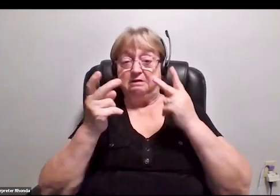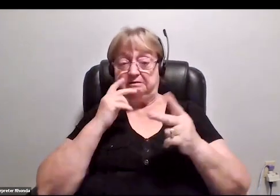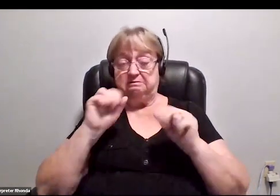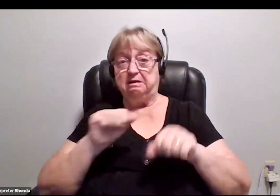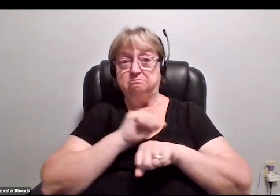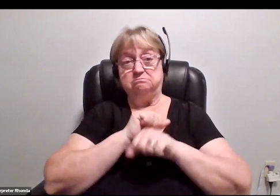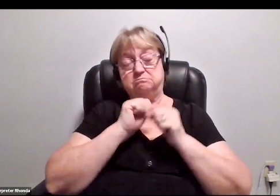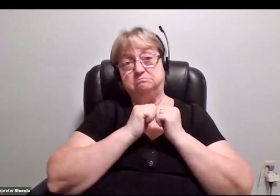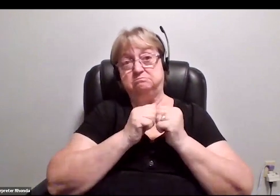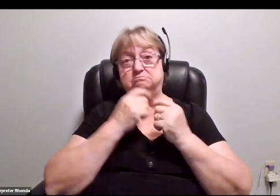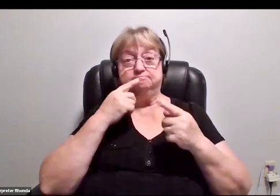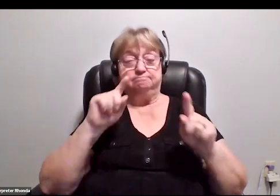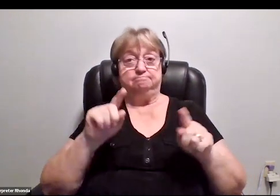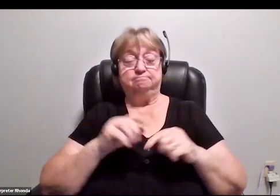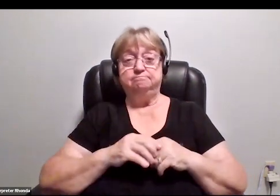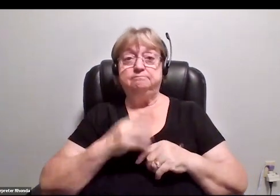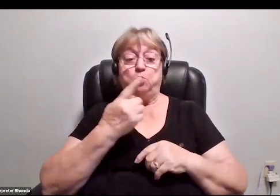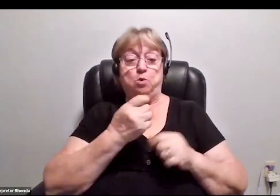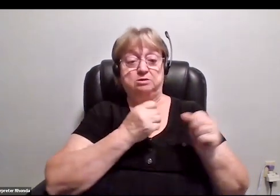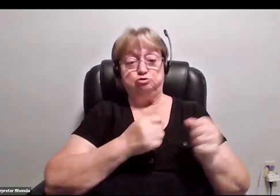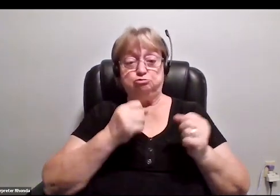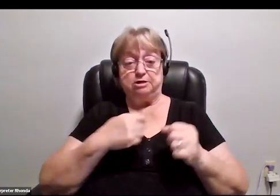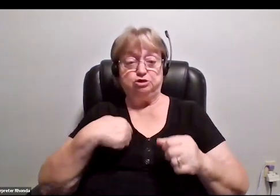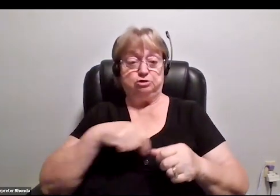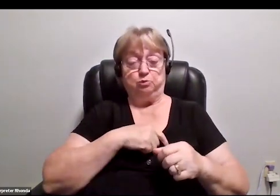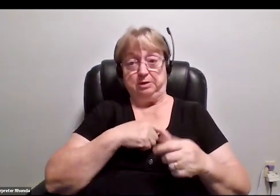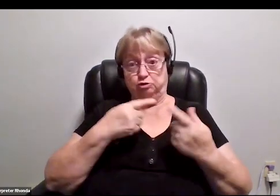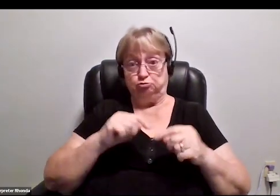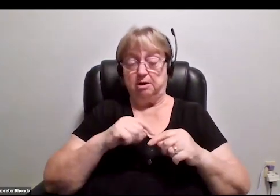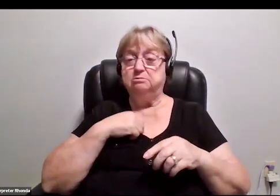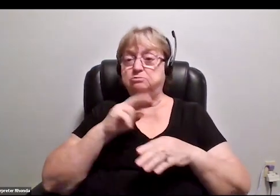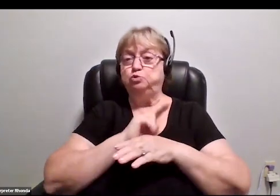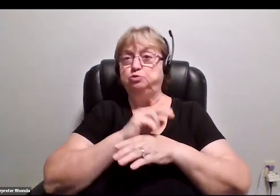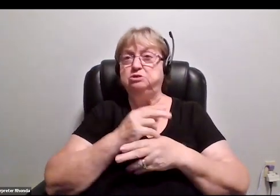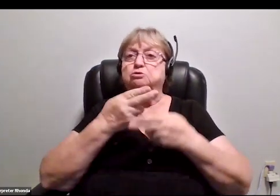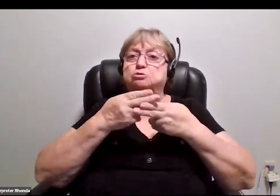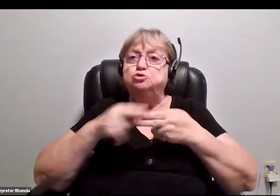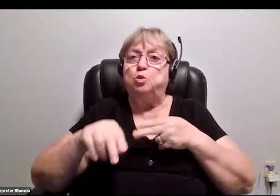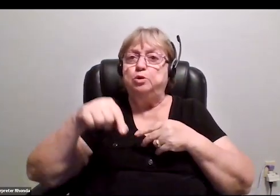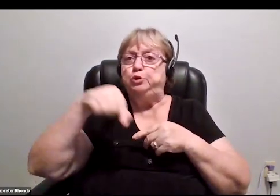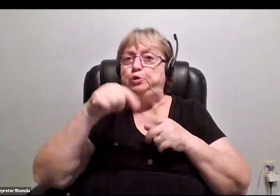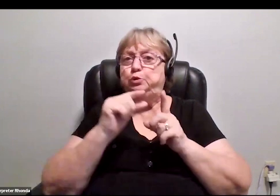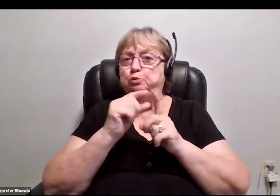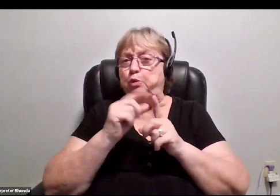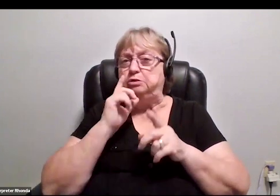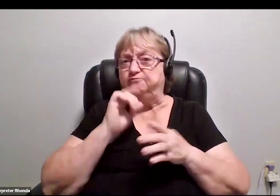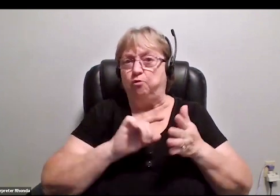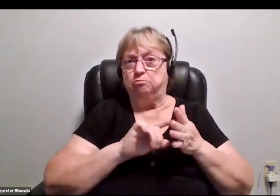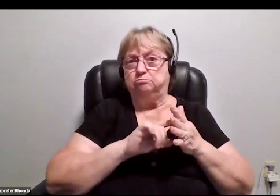One strategy we tried was using short cue words to indicate the start and end of filming